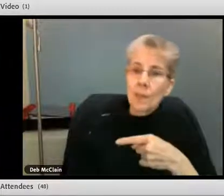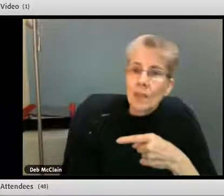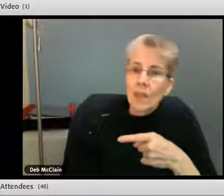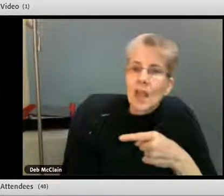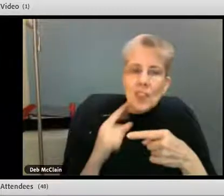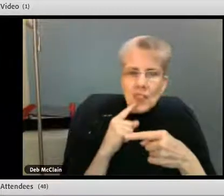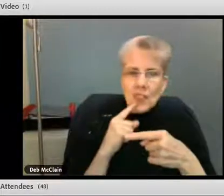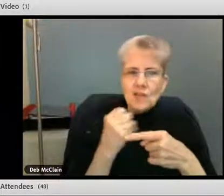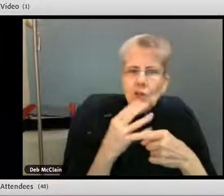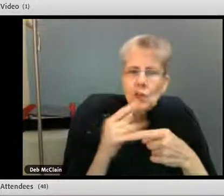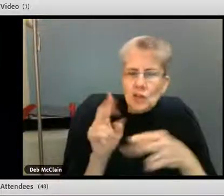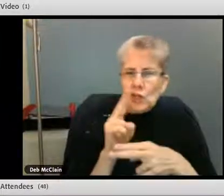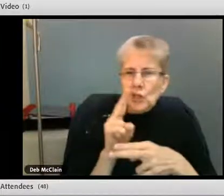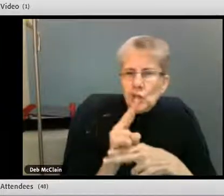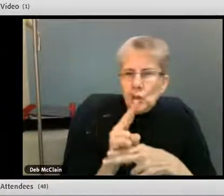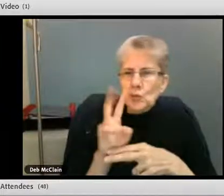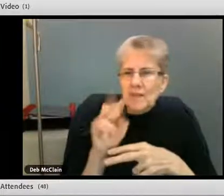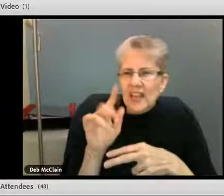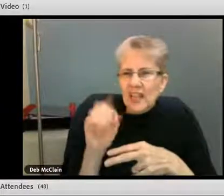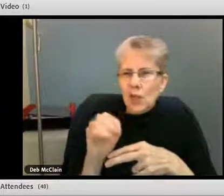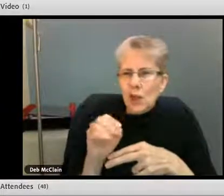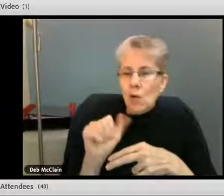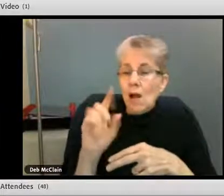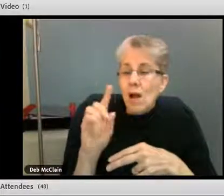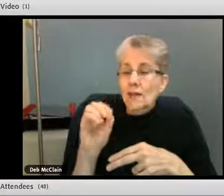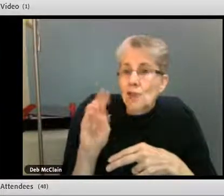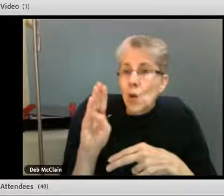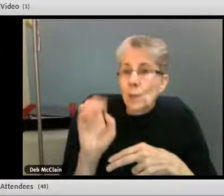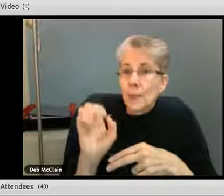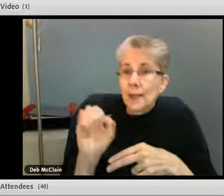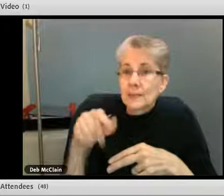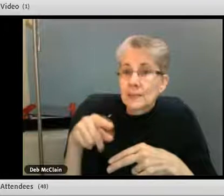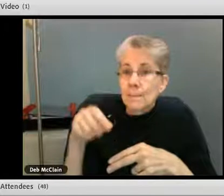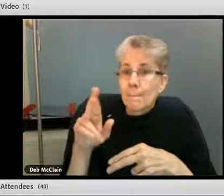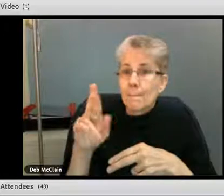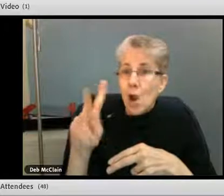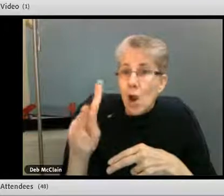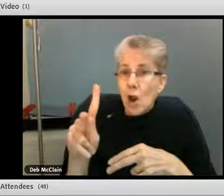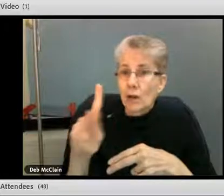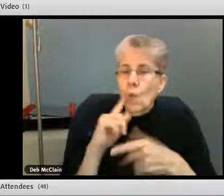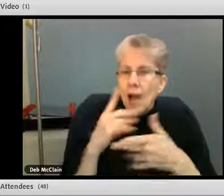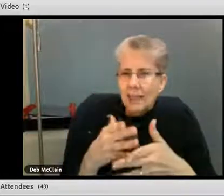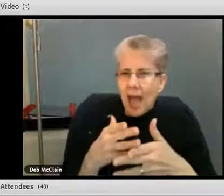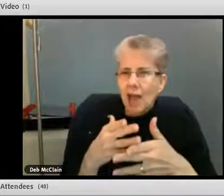Adobe Spark will allow you to slide in either a video or pictures,